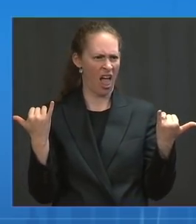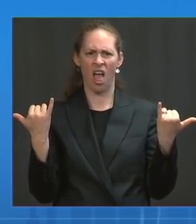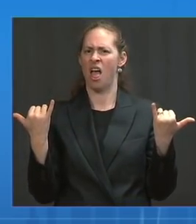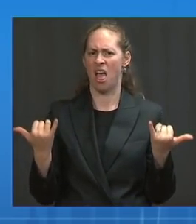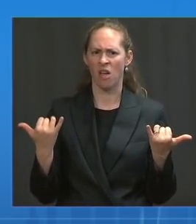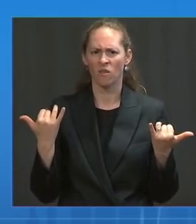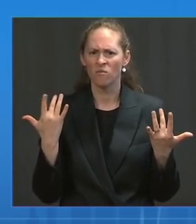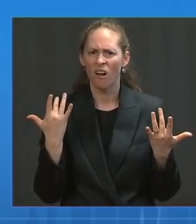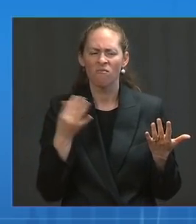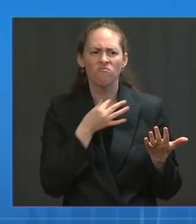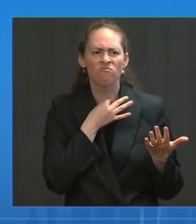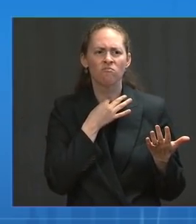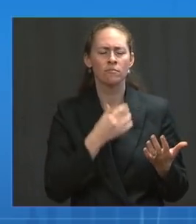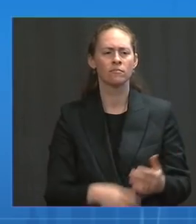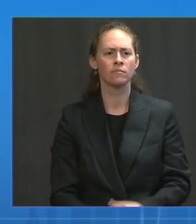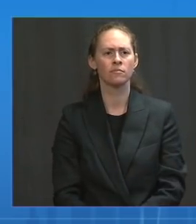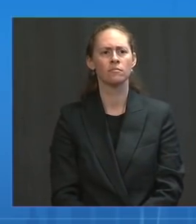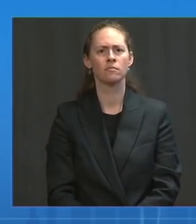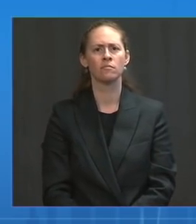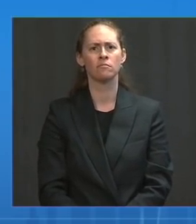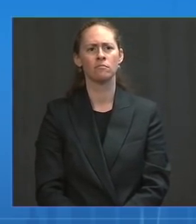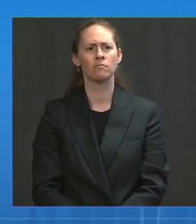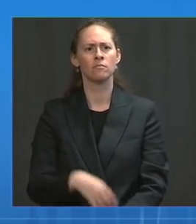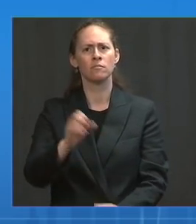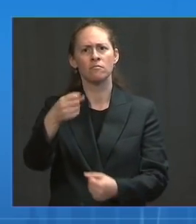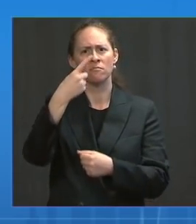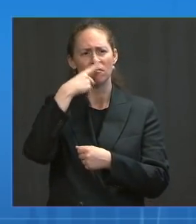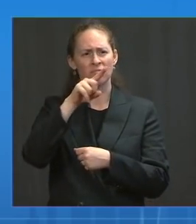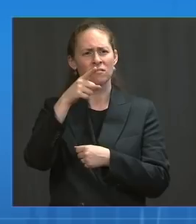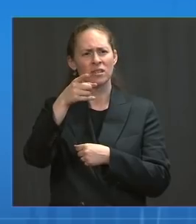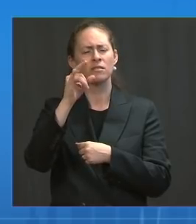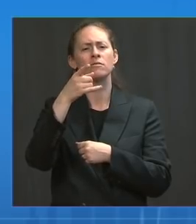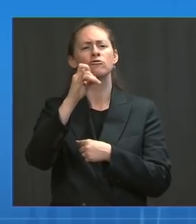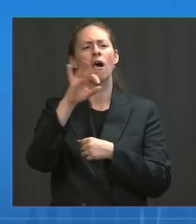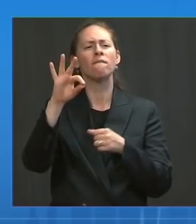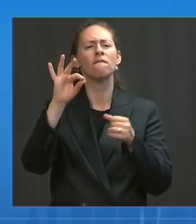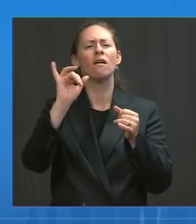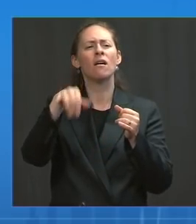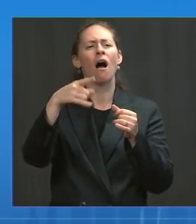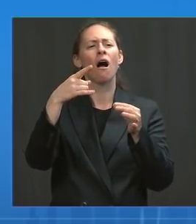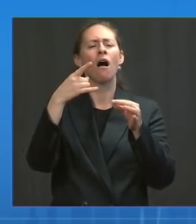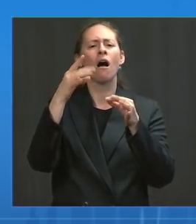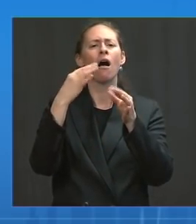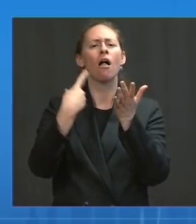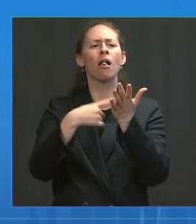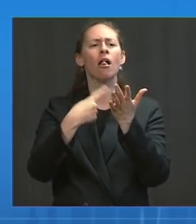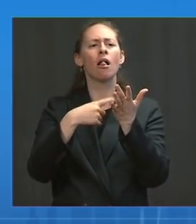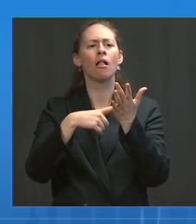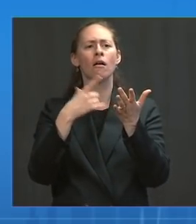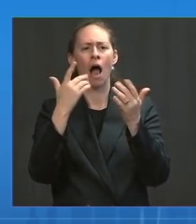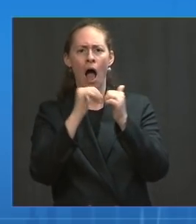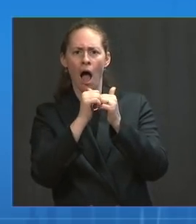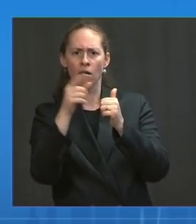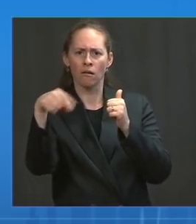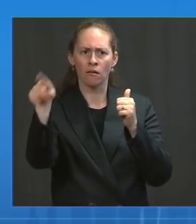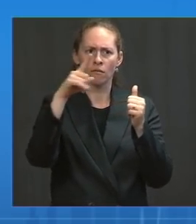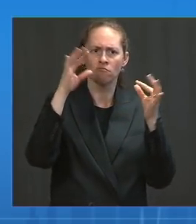when borders would reopen and how you will make that determination on travelers from the European Union or other countries